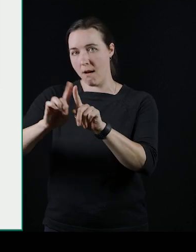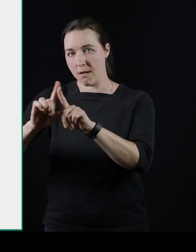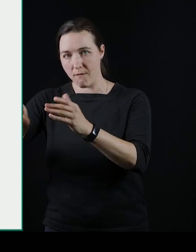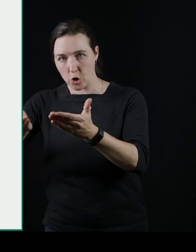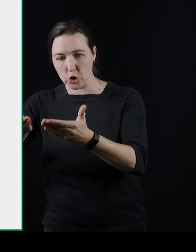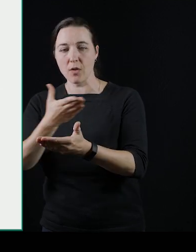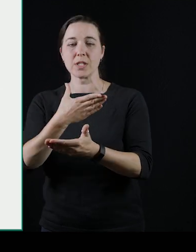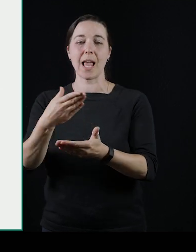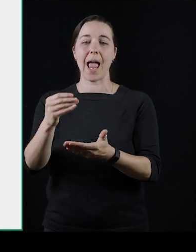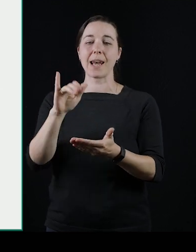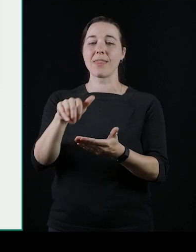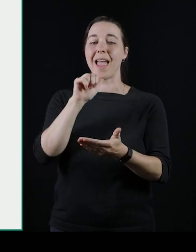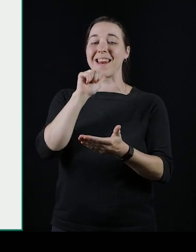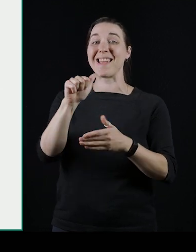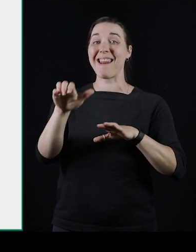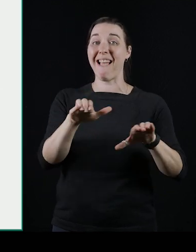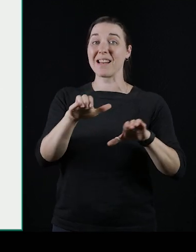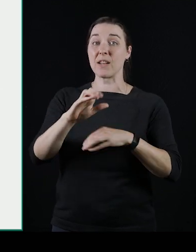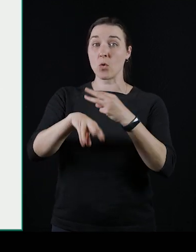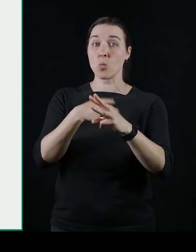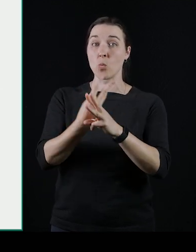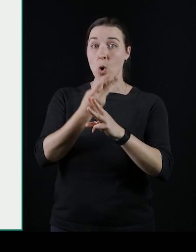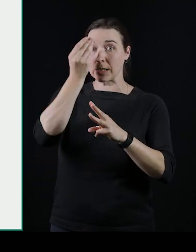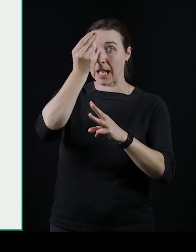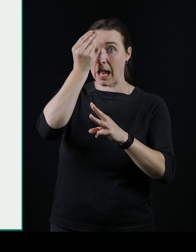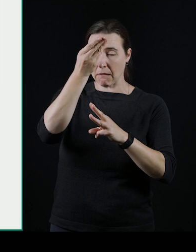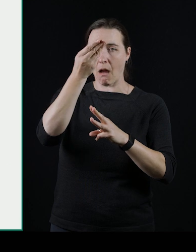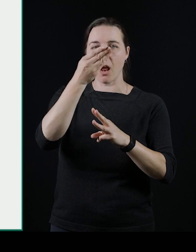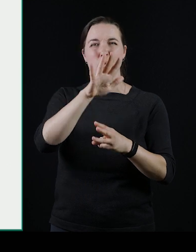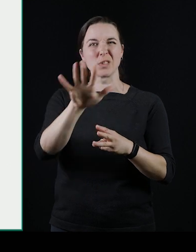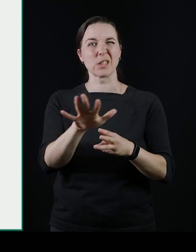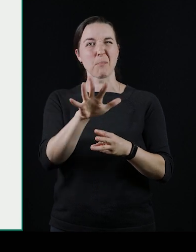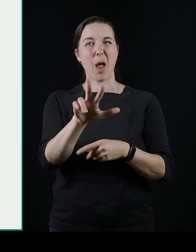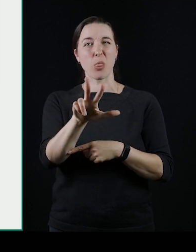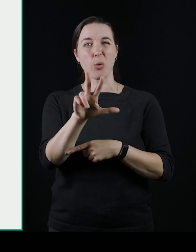and the inactive world data came to about 303 terabytes.